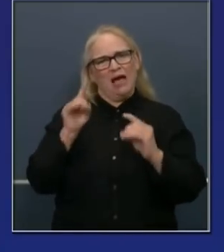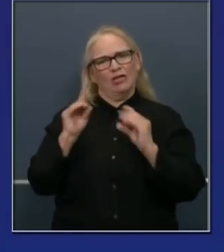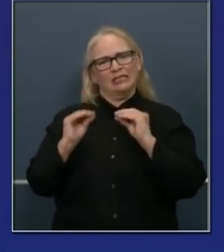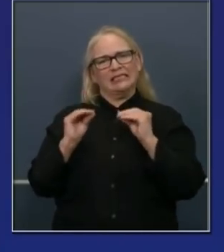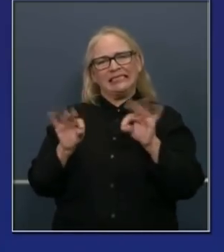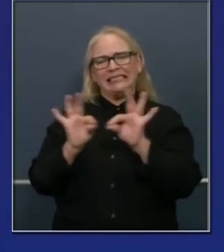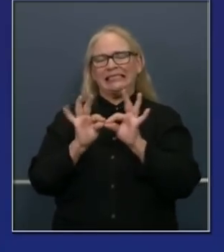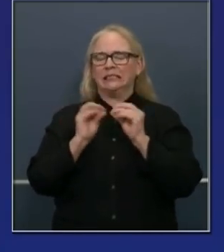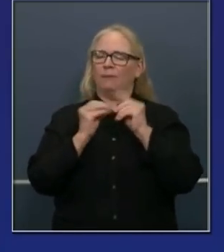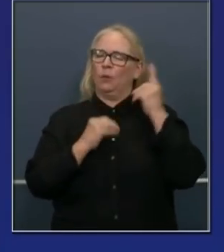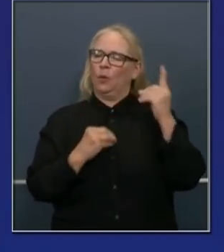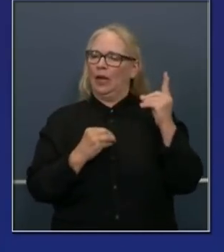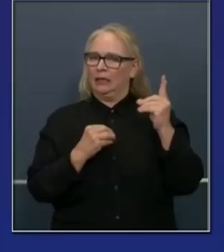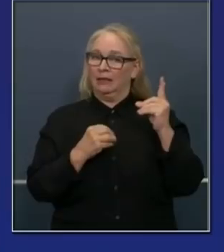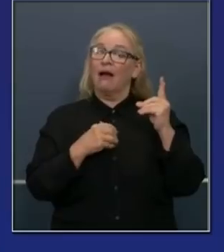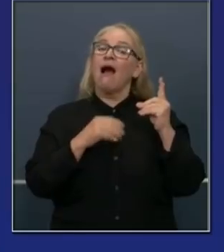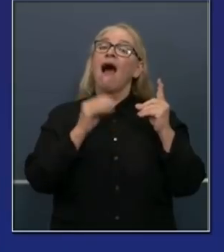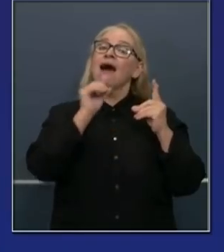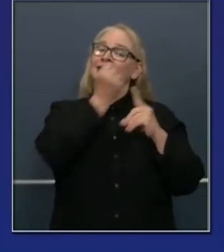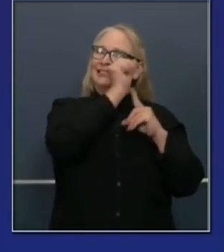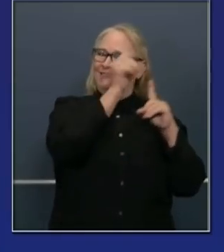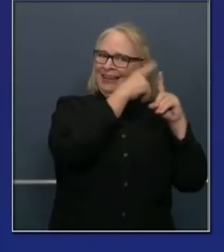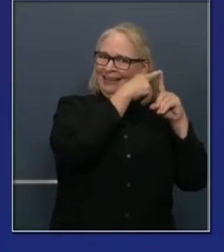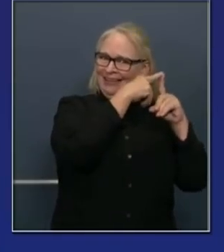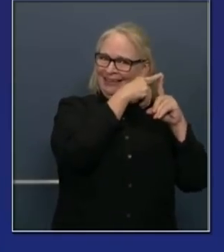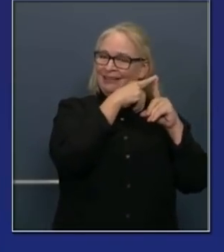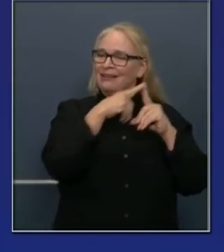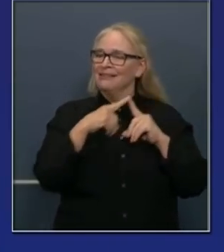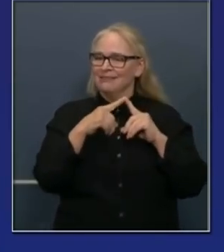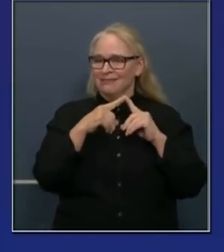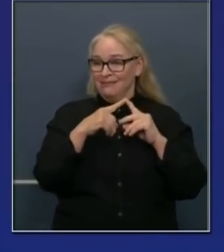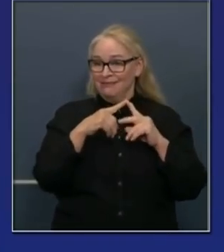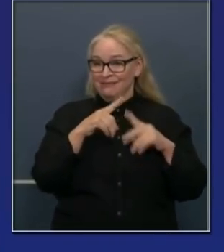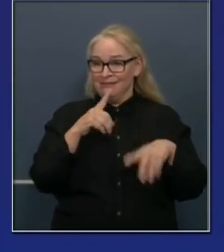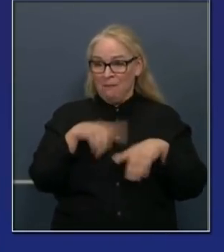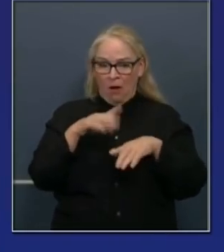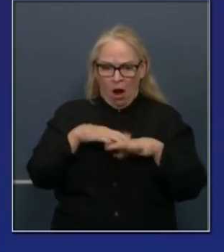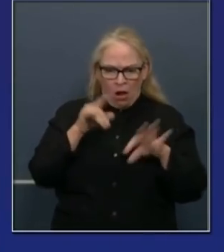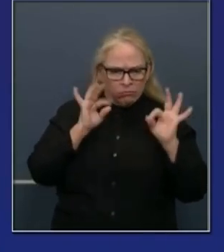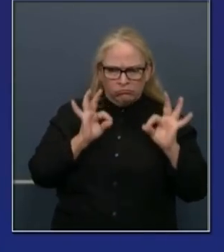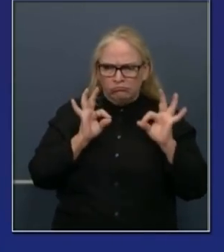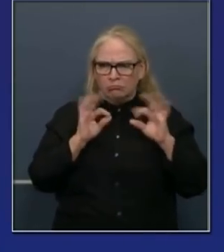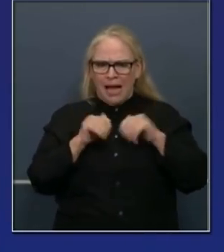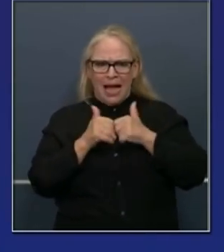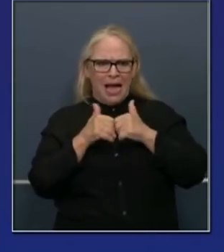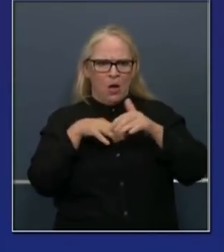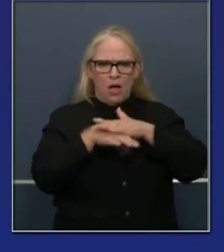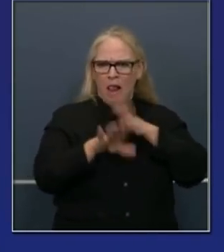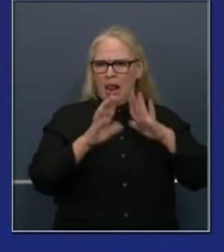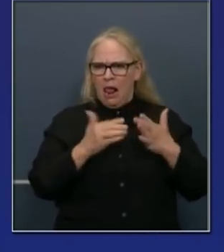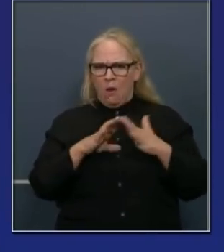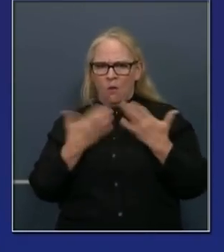PRECIOUSNESS THAT IS OUR CHILDREN AND THE KIDS IN OUR EDUCATION SYSTEM. SAFETY IS FOUNDATIONAL AND